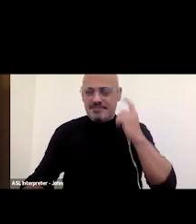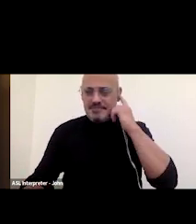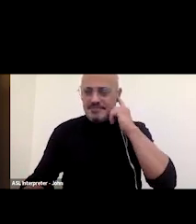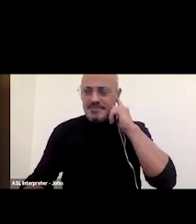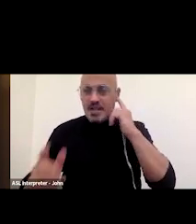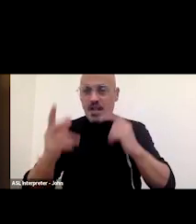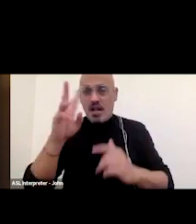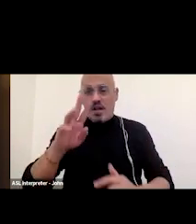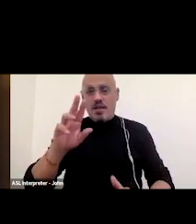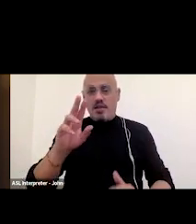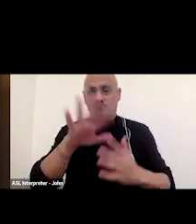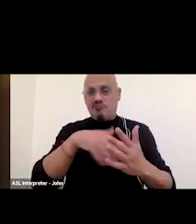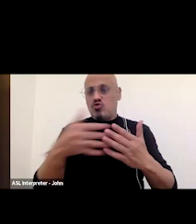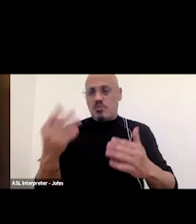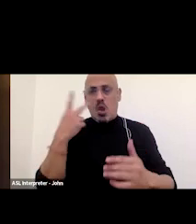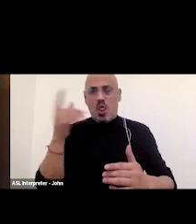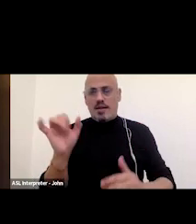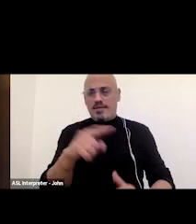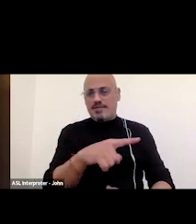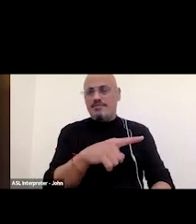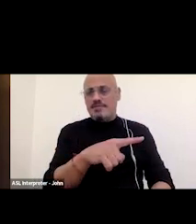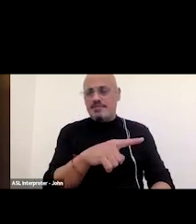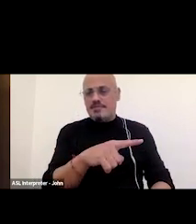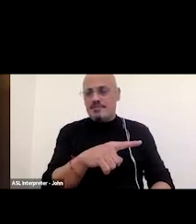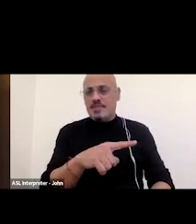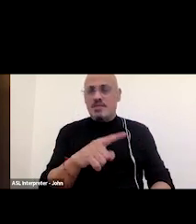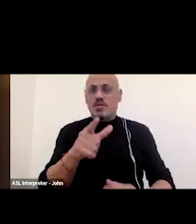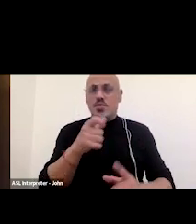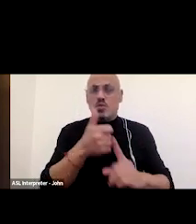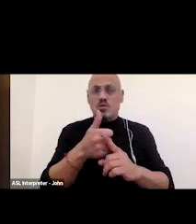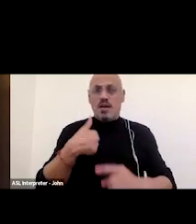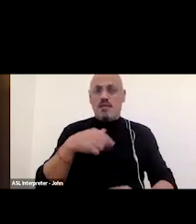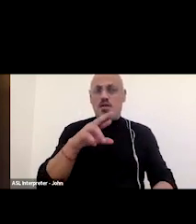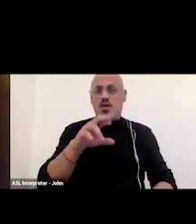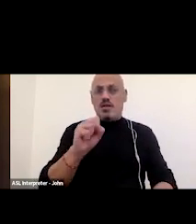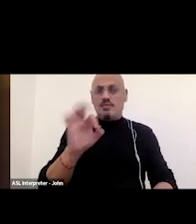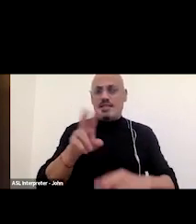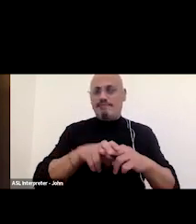This is table one for those who have an RFC of sedentary work.